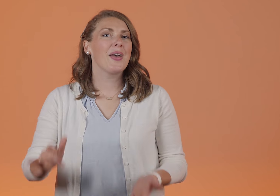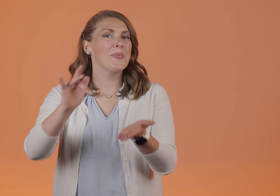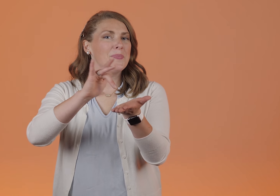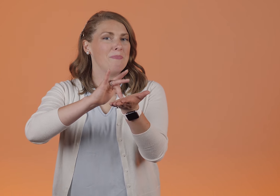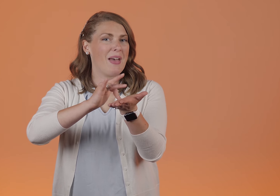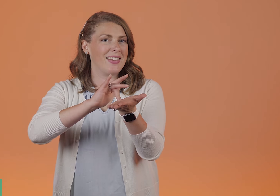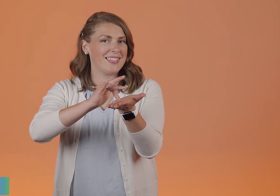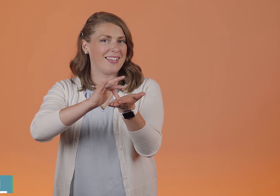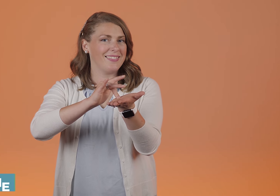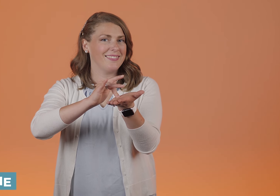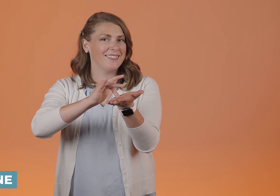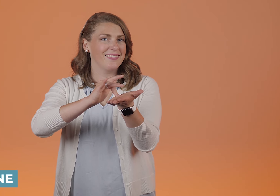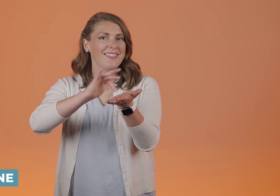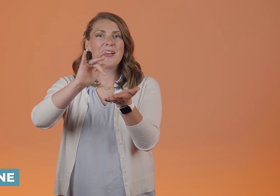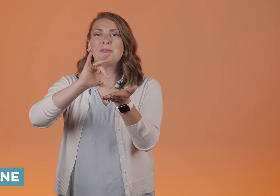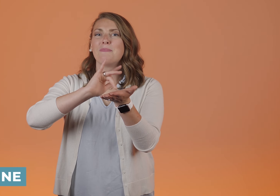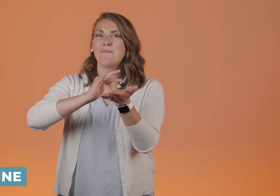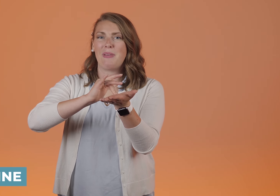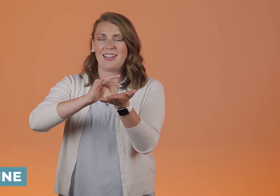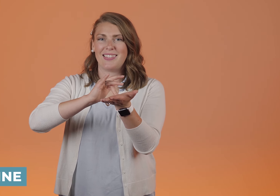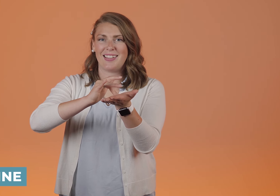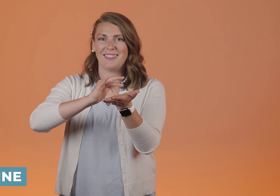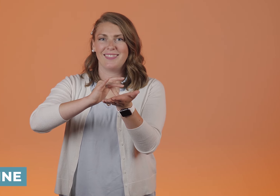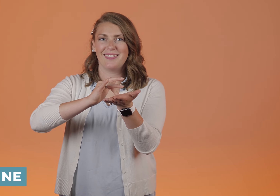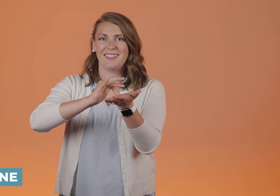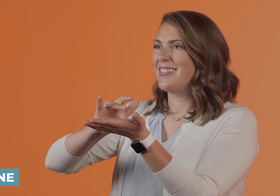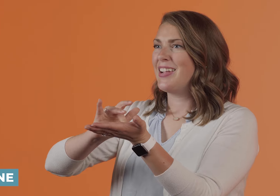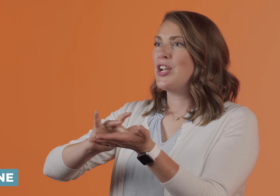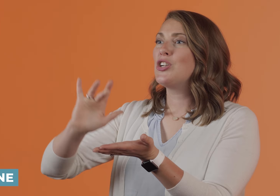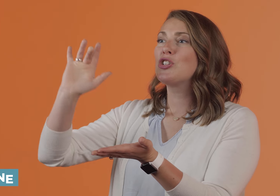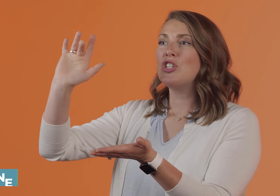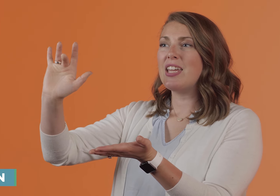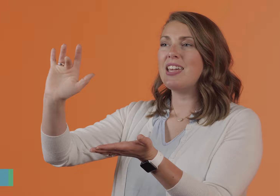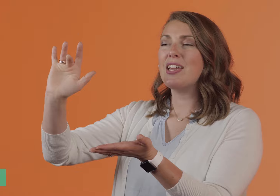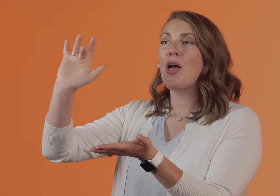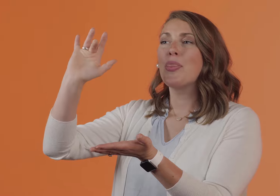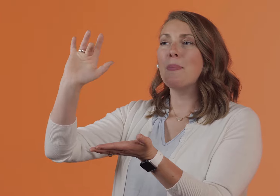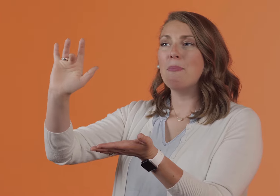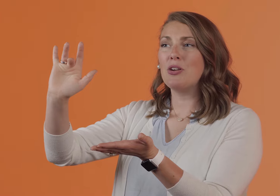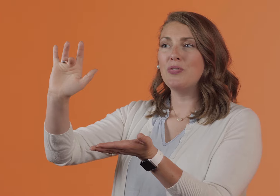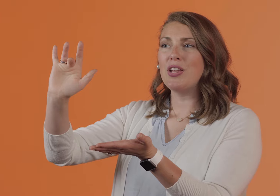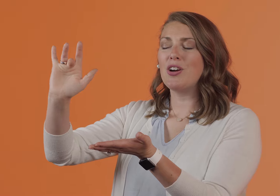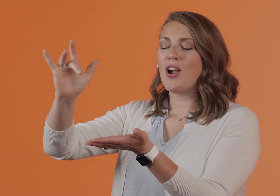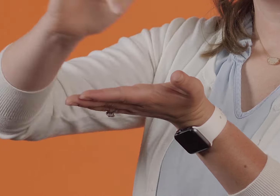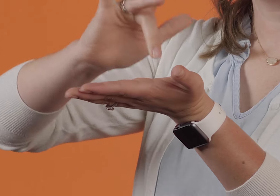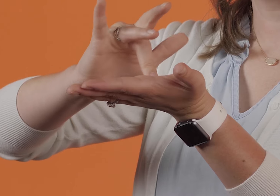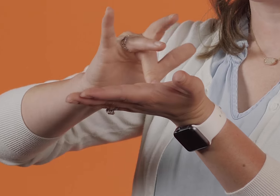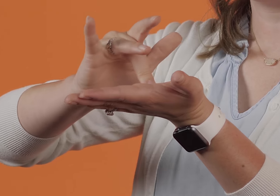Medicine. You're shaking the middle finger of your dominant hand